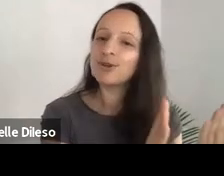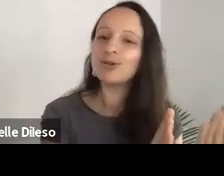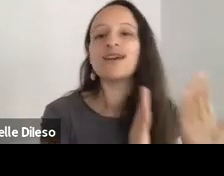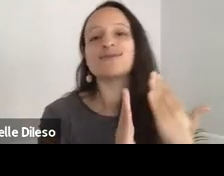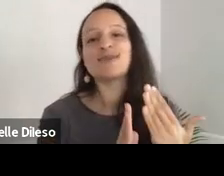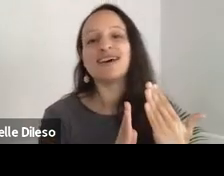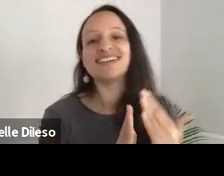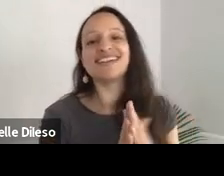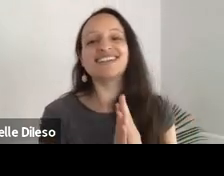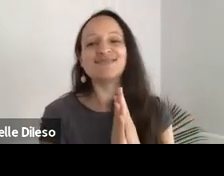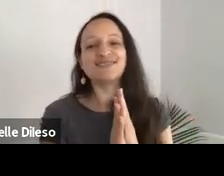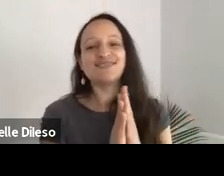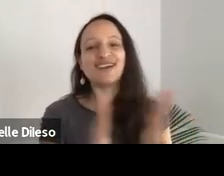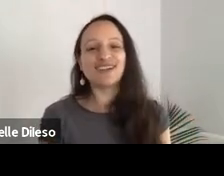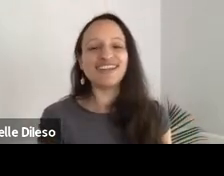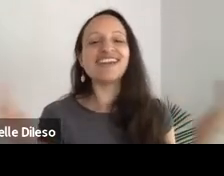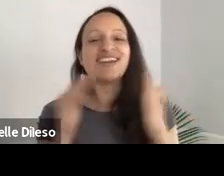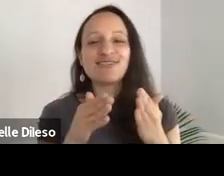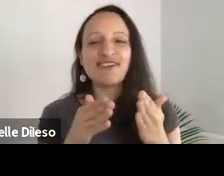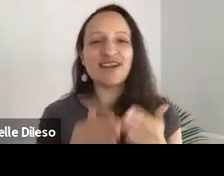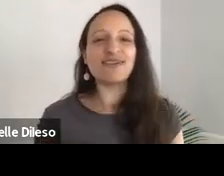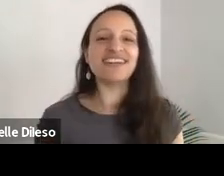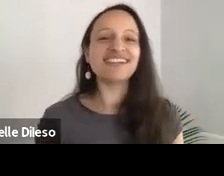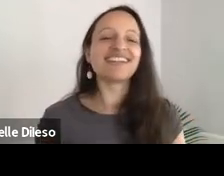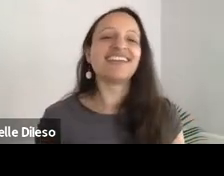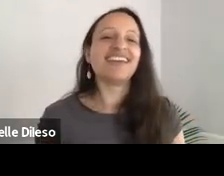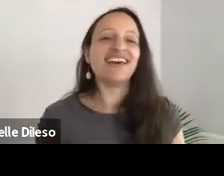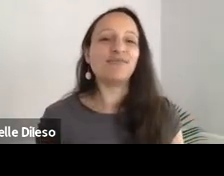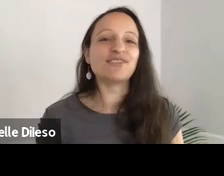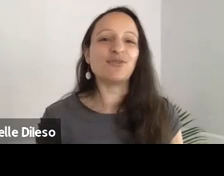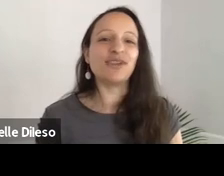bit further away from the mud, and some people might want to be right up in it.